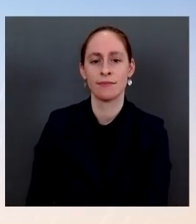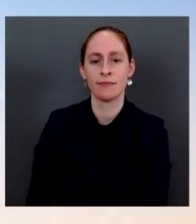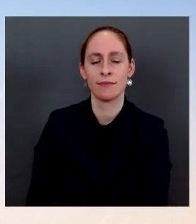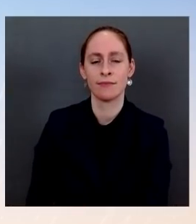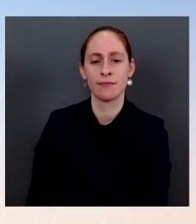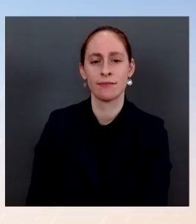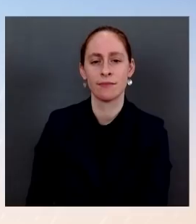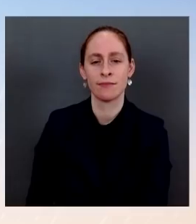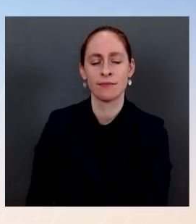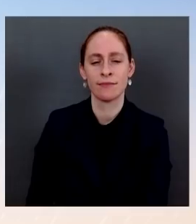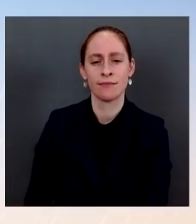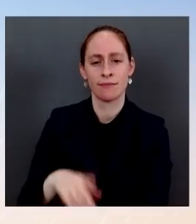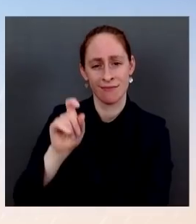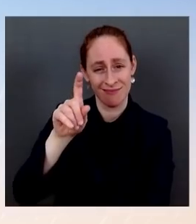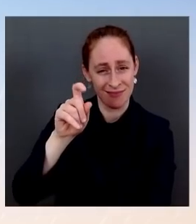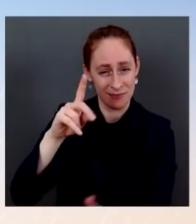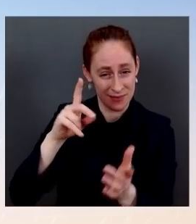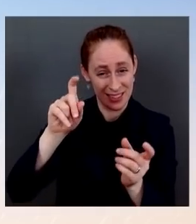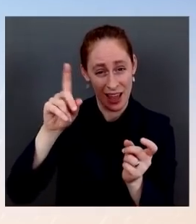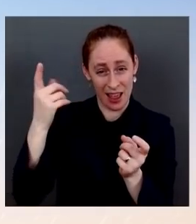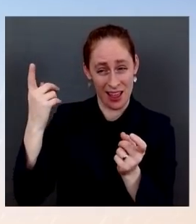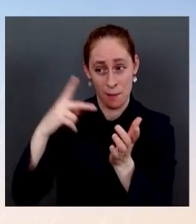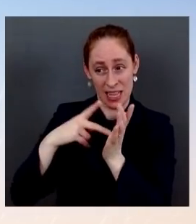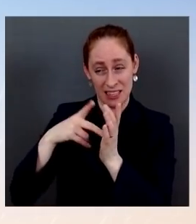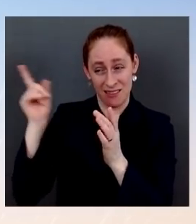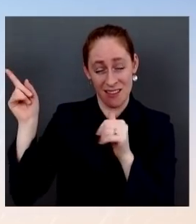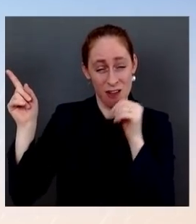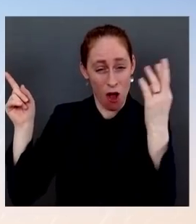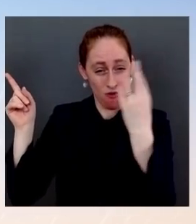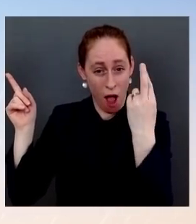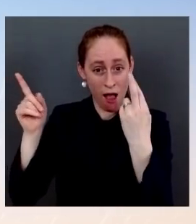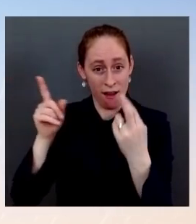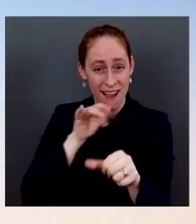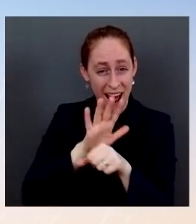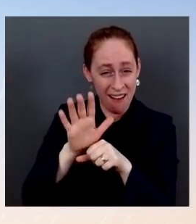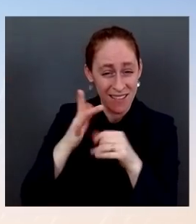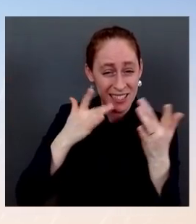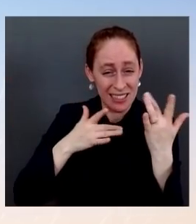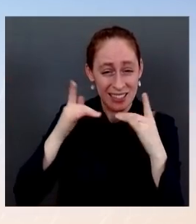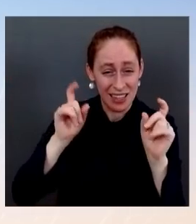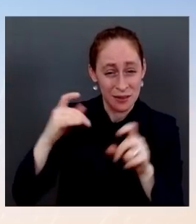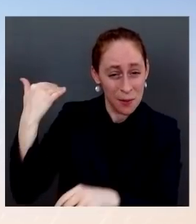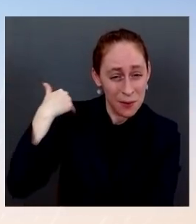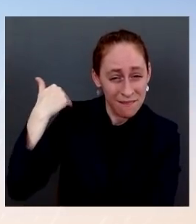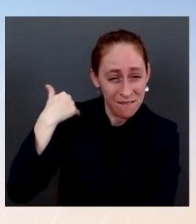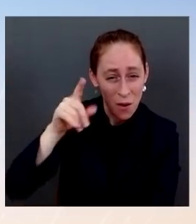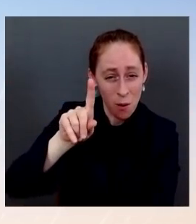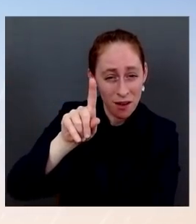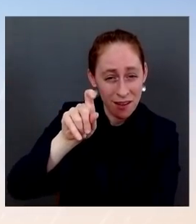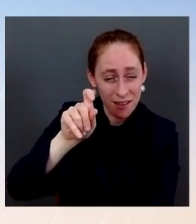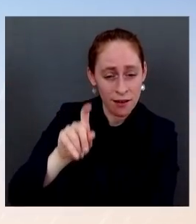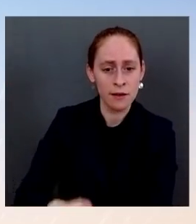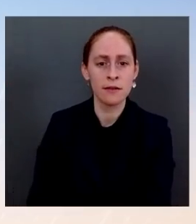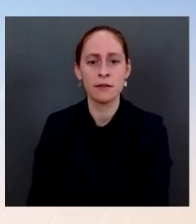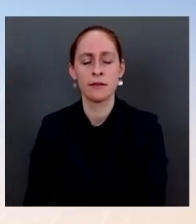Ms. Psaki: Well, the President wouldn't have taken the steps in September and October he had taken if we weren't aware that we needed to have increased supply.